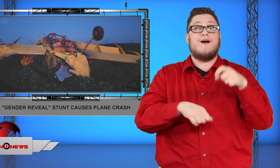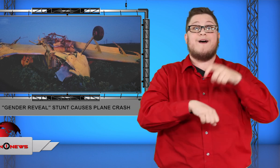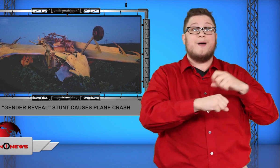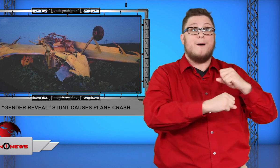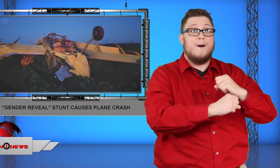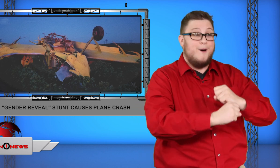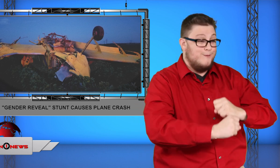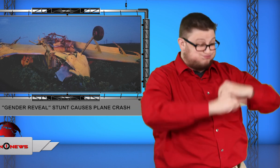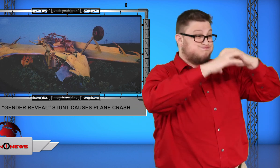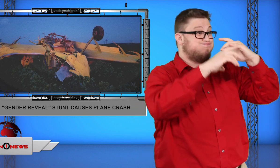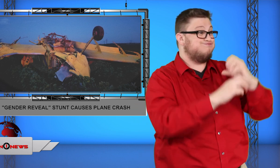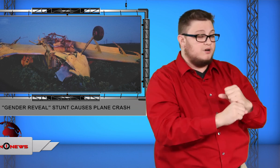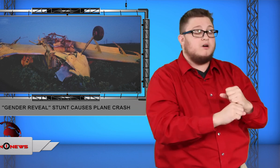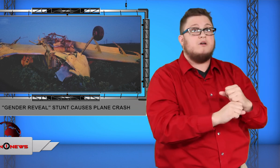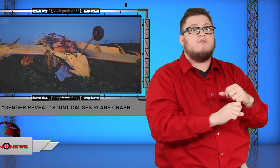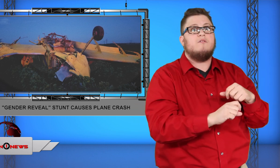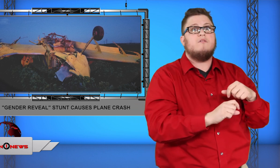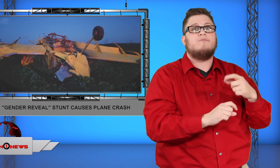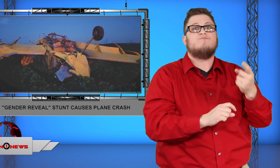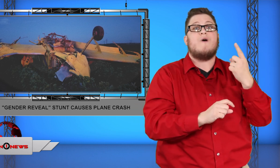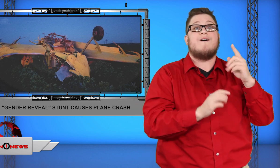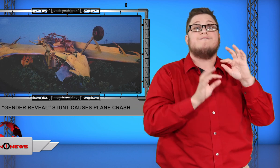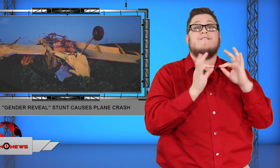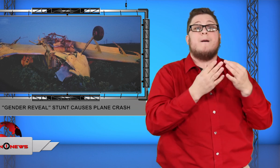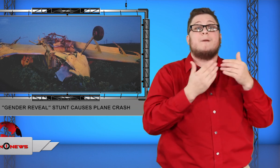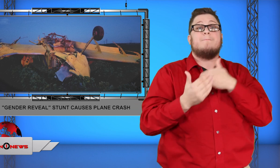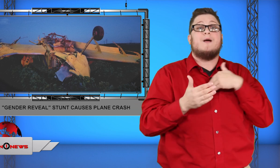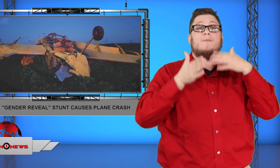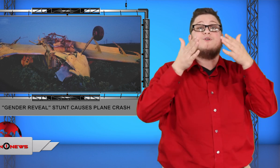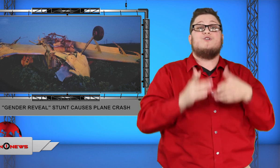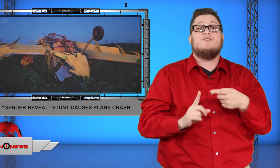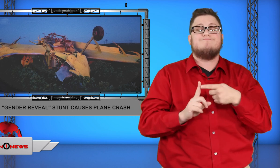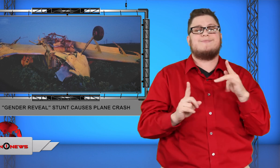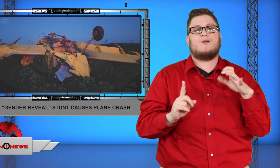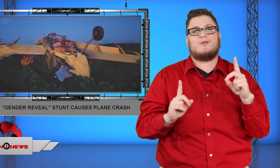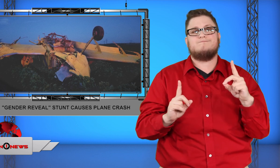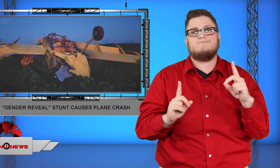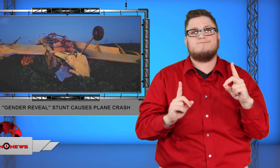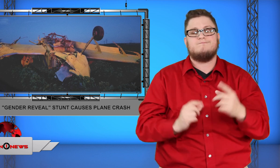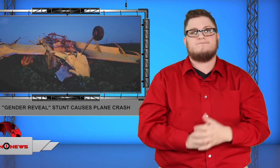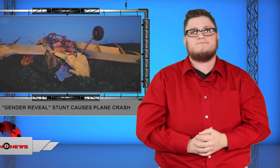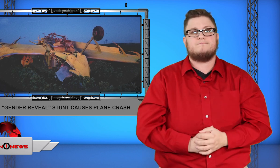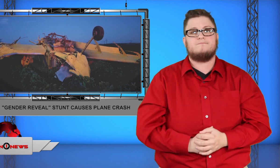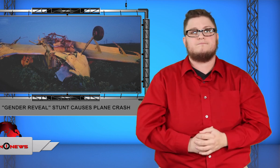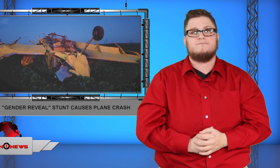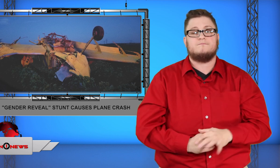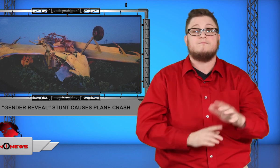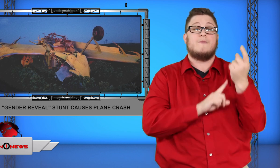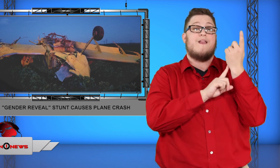when it was detonated in a gender reveal party.